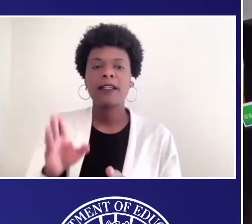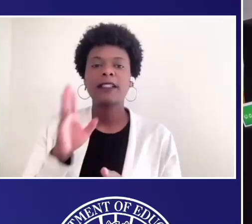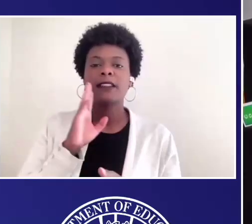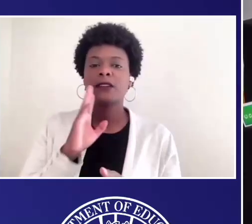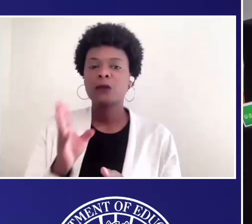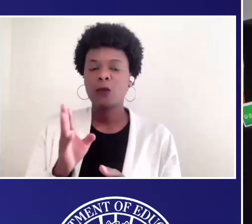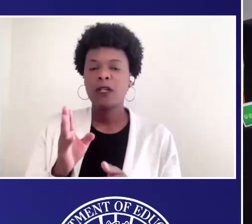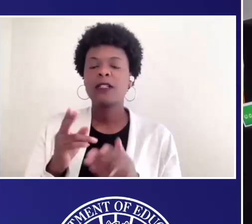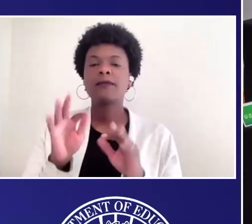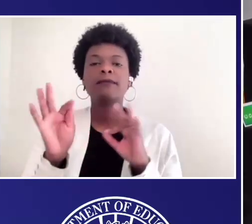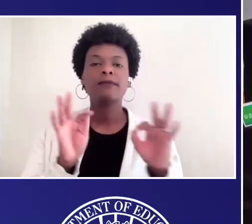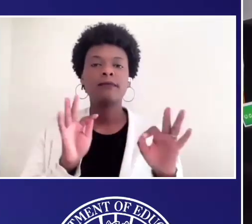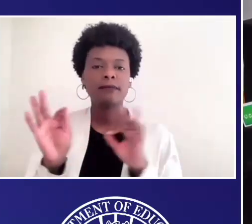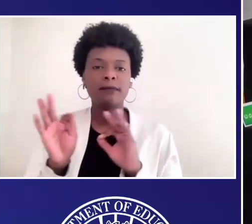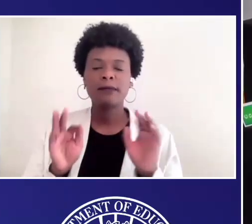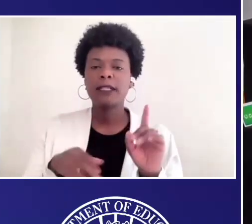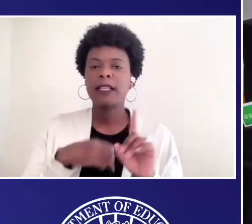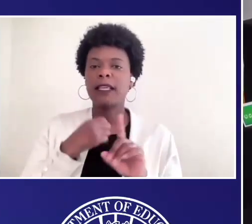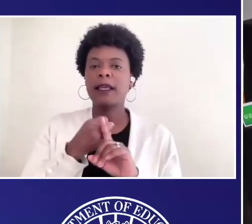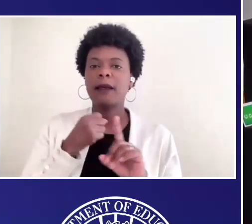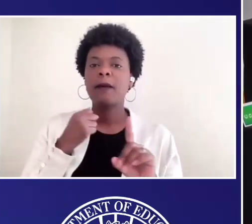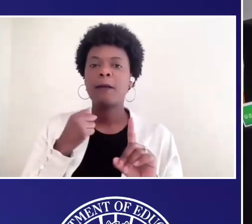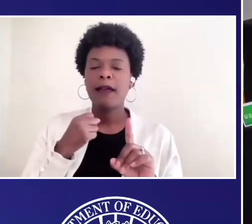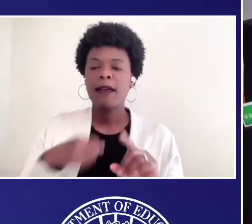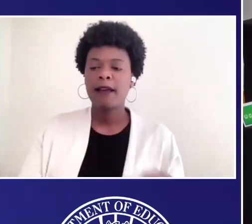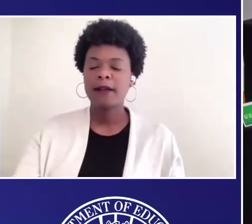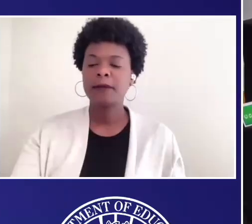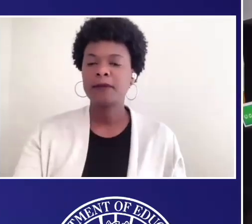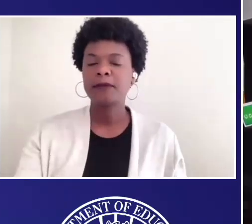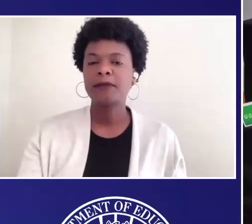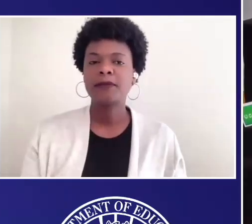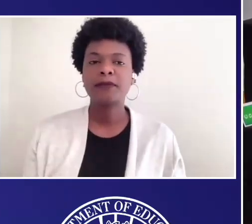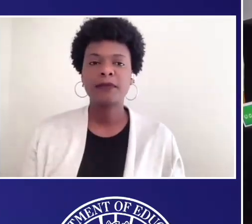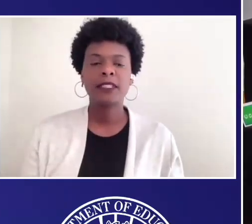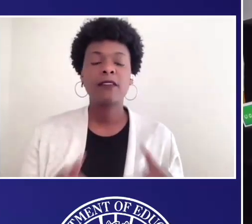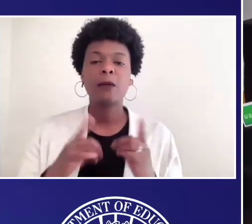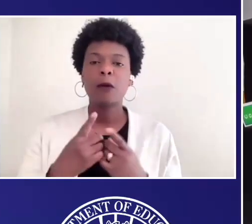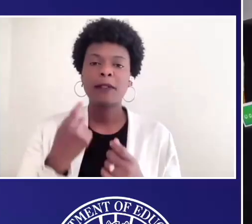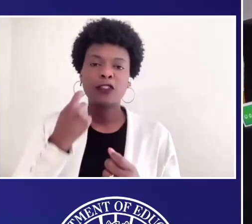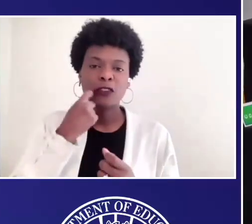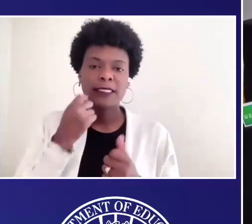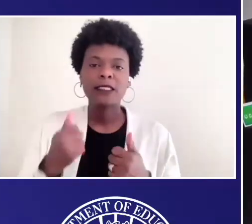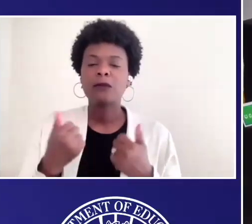all what the impact is of the Department's most recent proposal on professional